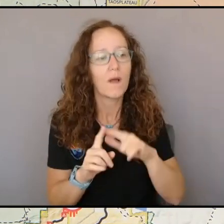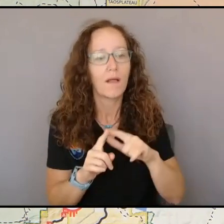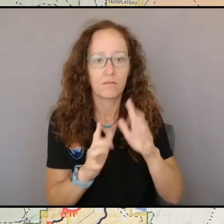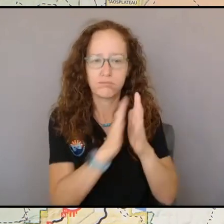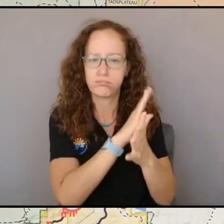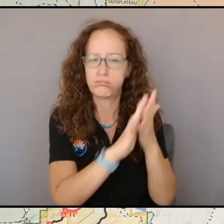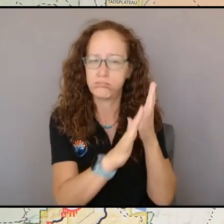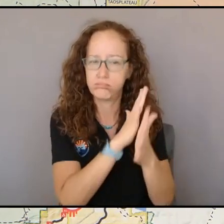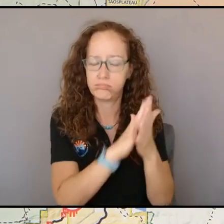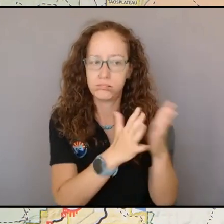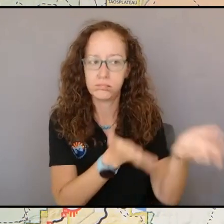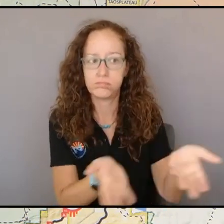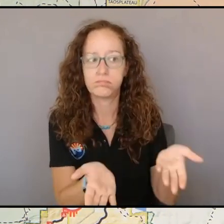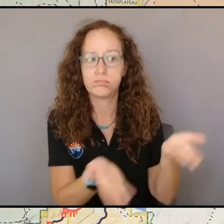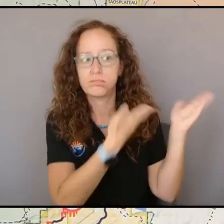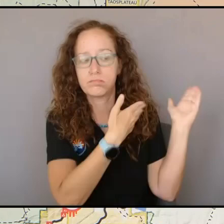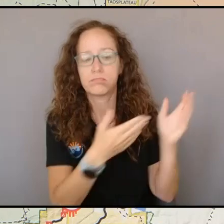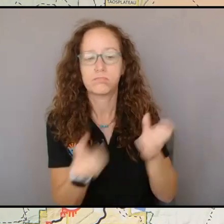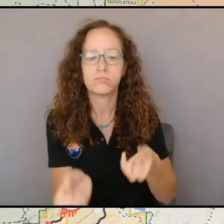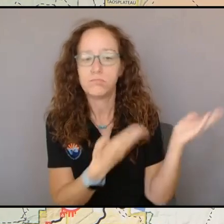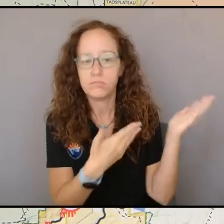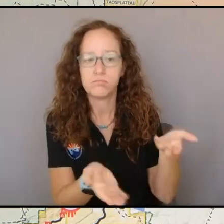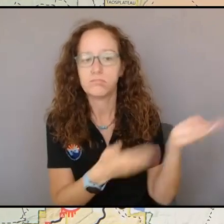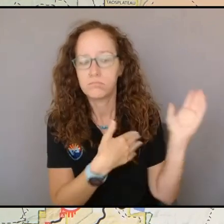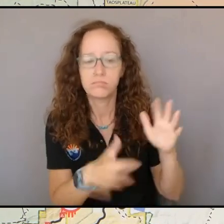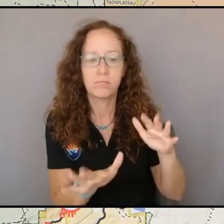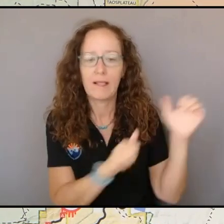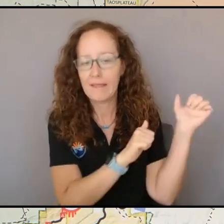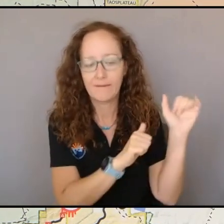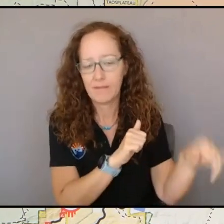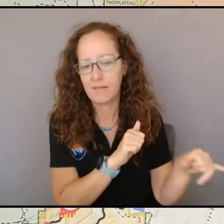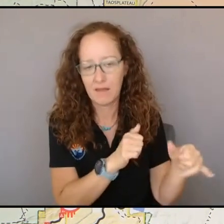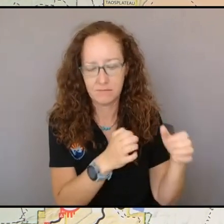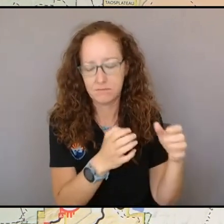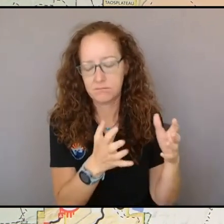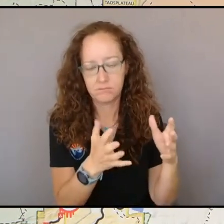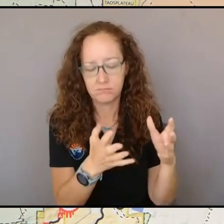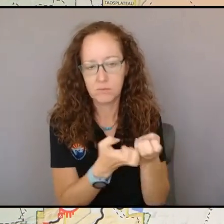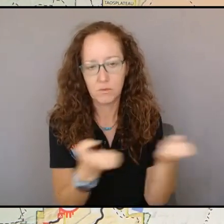repair those lines and so that's just to really reduce